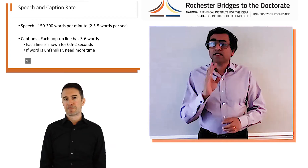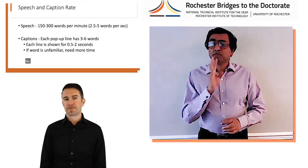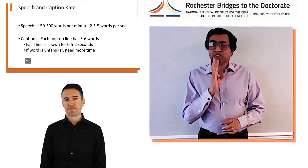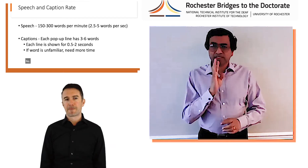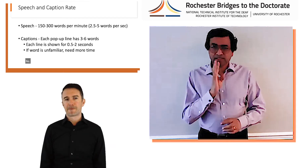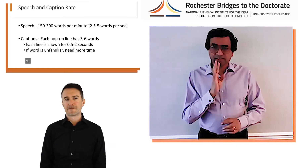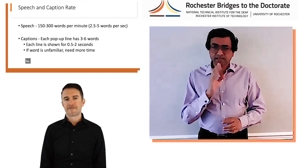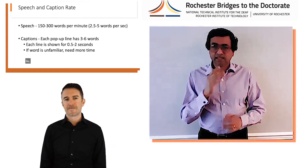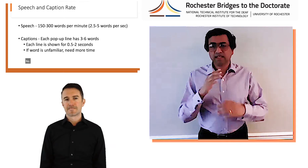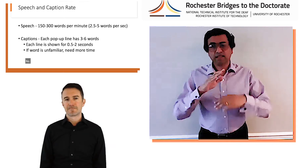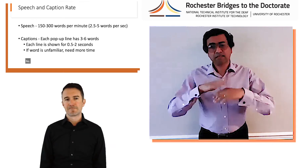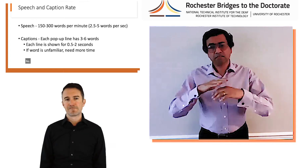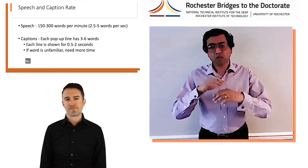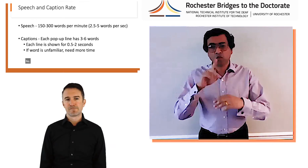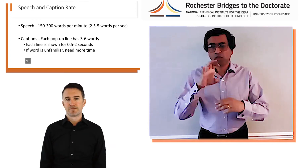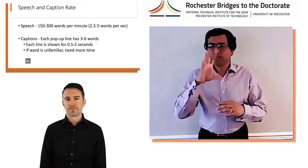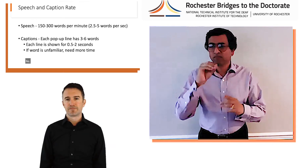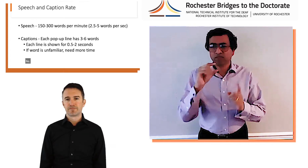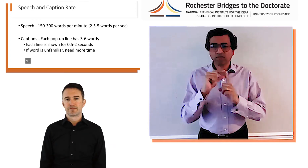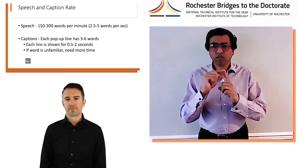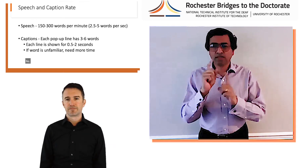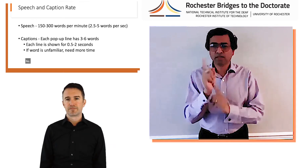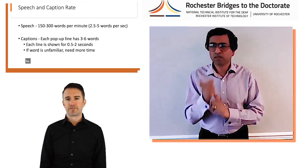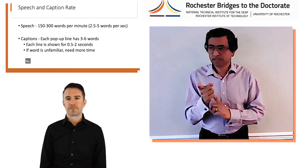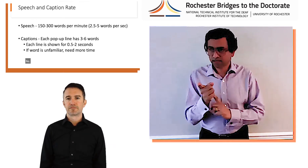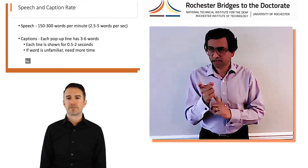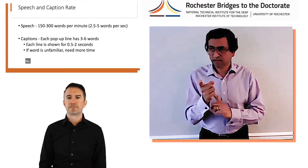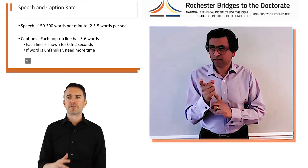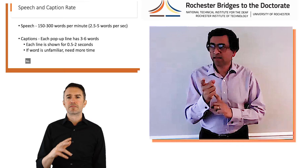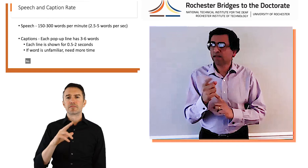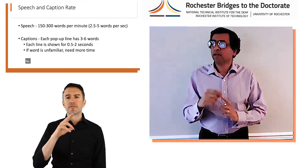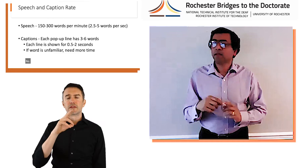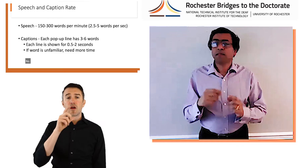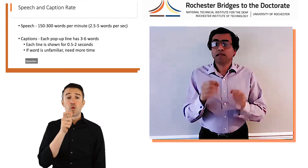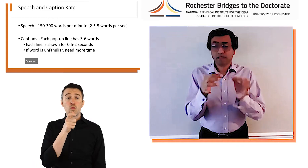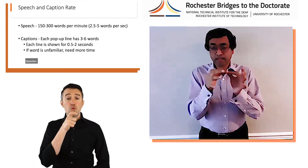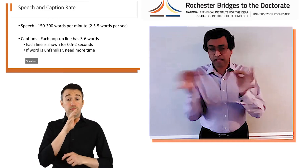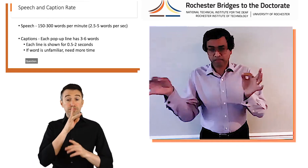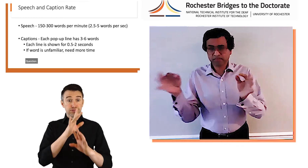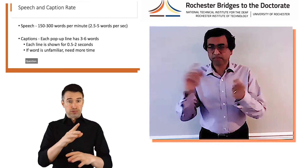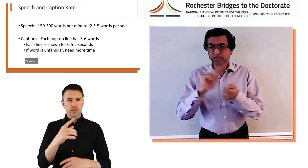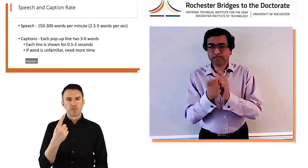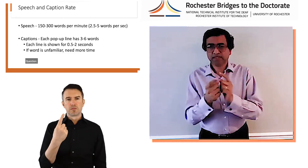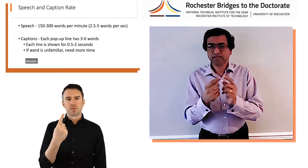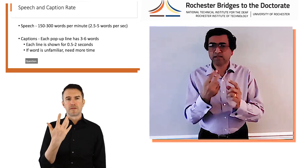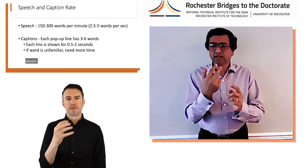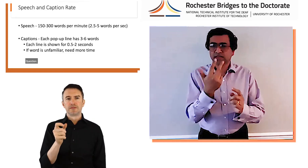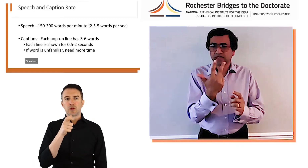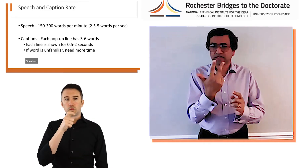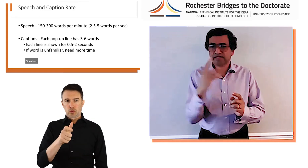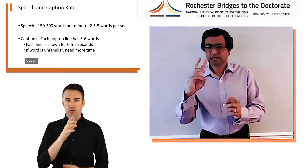So, speech occurs at about 150 to 300 words per minute and that translates to having about